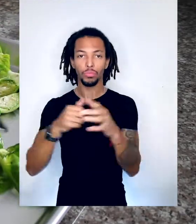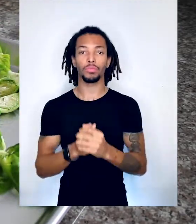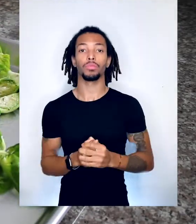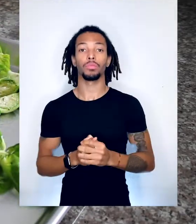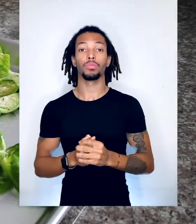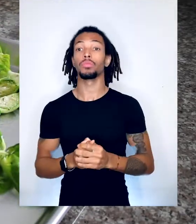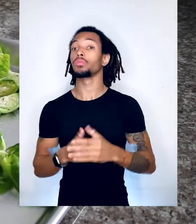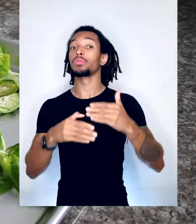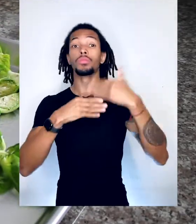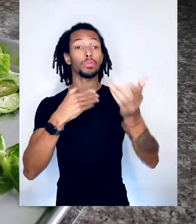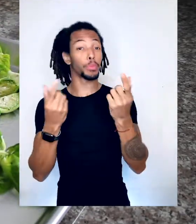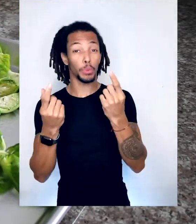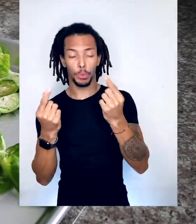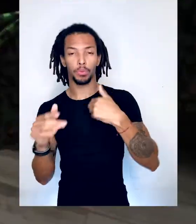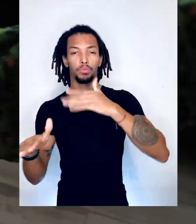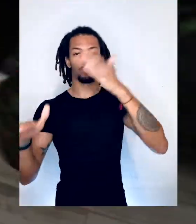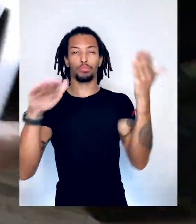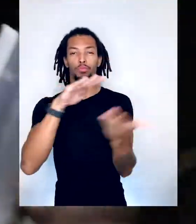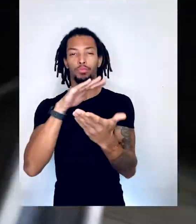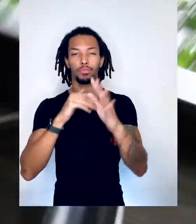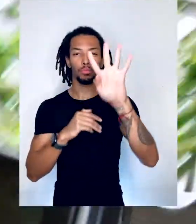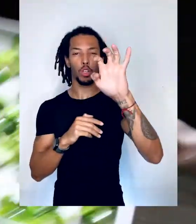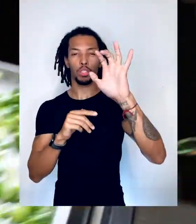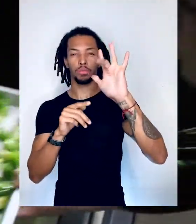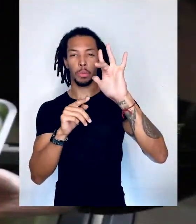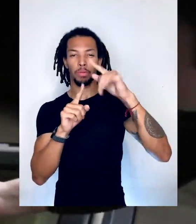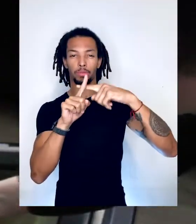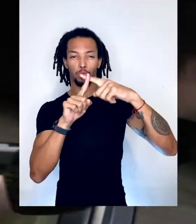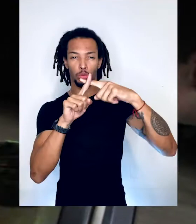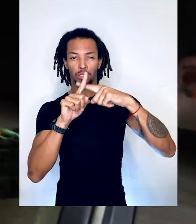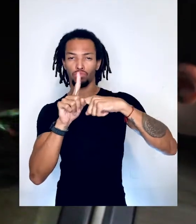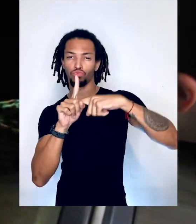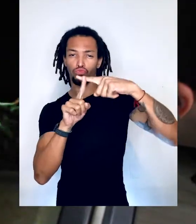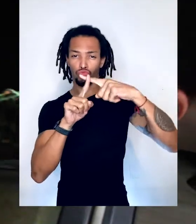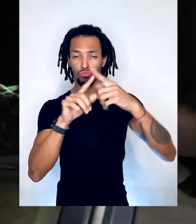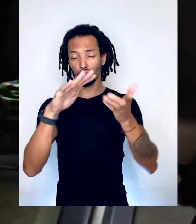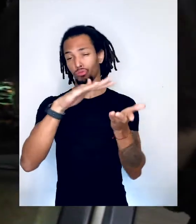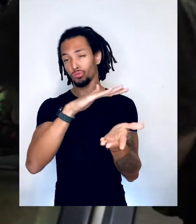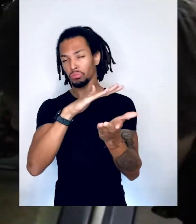and then I'm going to put them in a 425 degree oven for about 10 minutes to start.